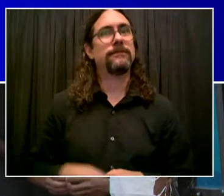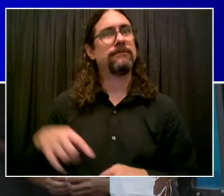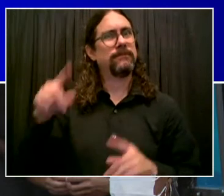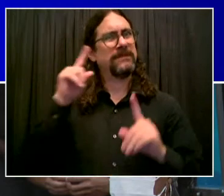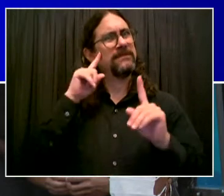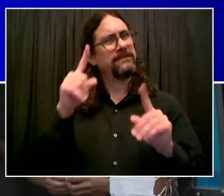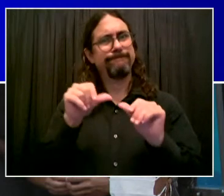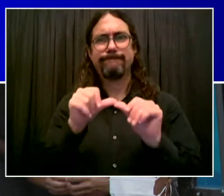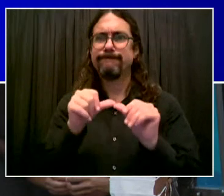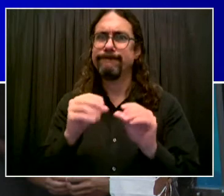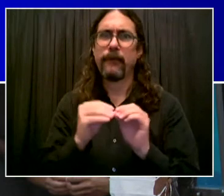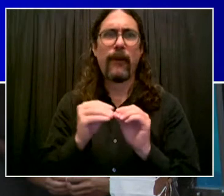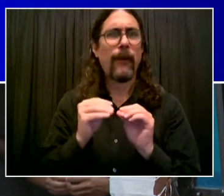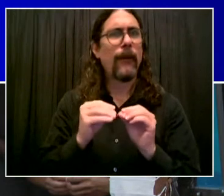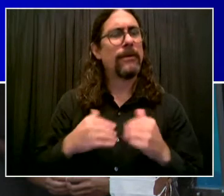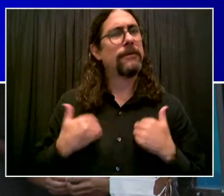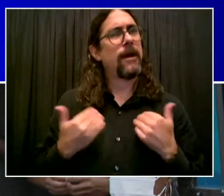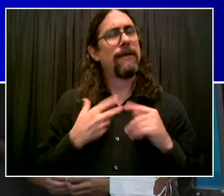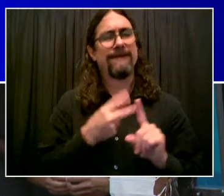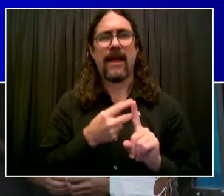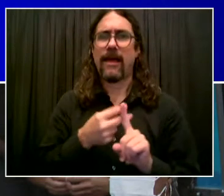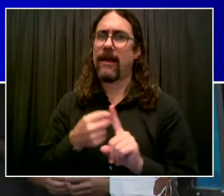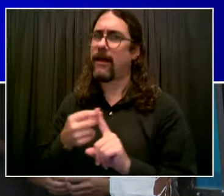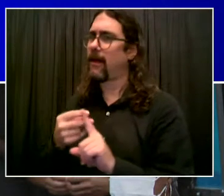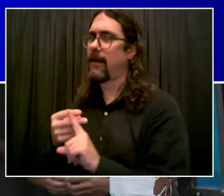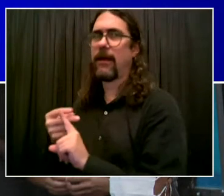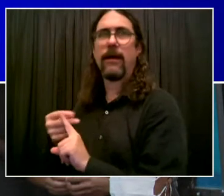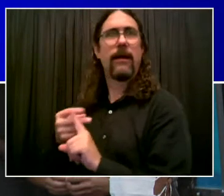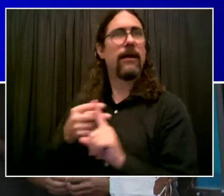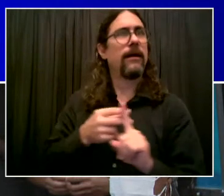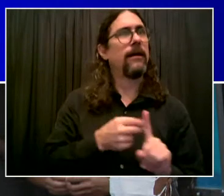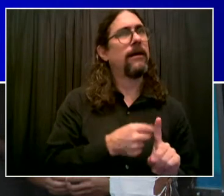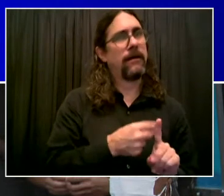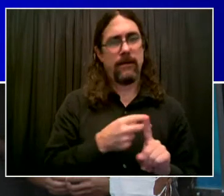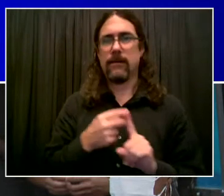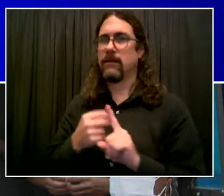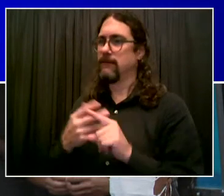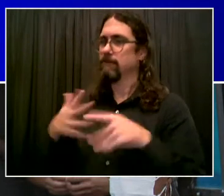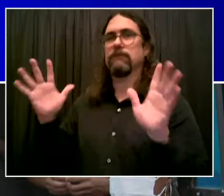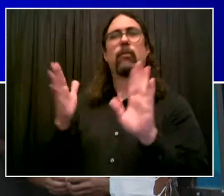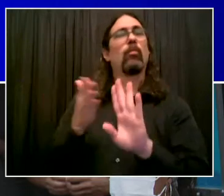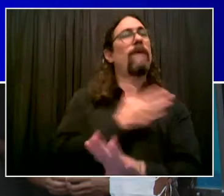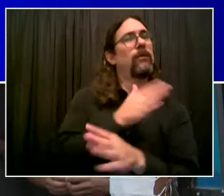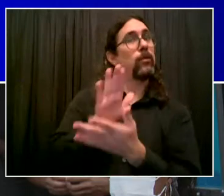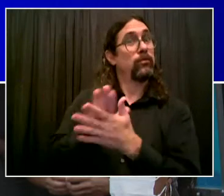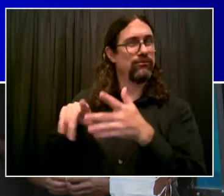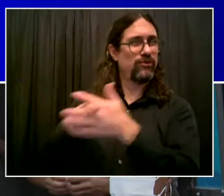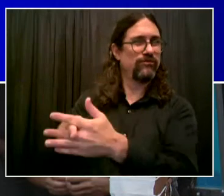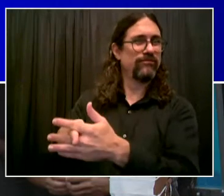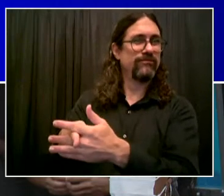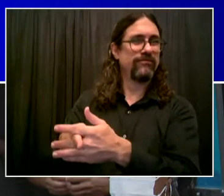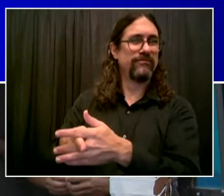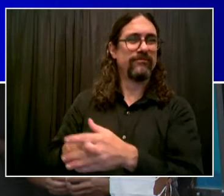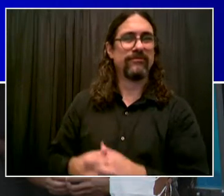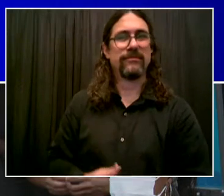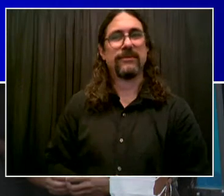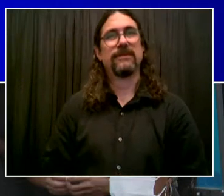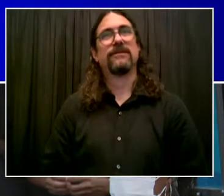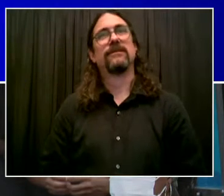BEGINS. WE WANT MORE AND MORE YOUNG PEOPLE TO GET VACCINATED. WE